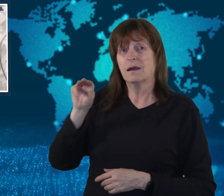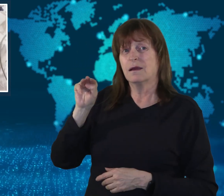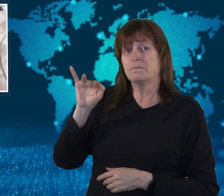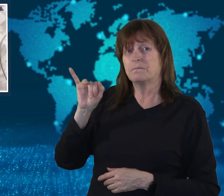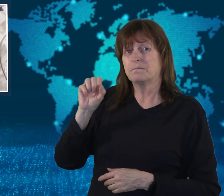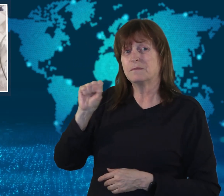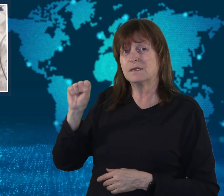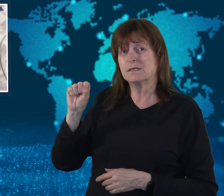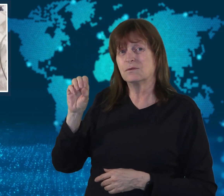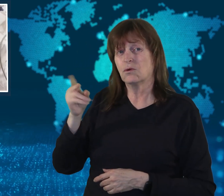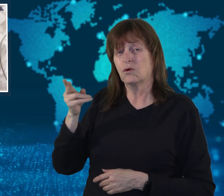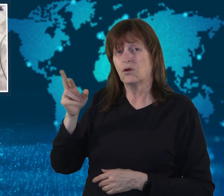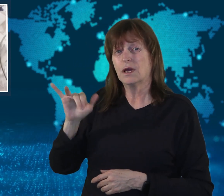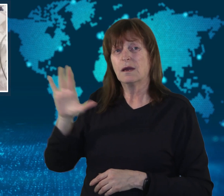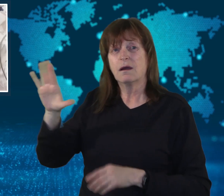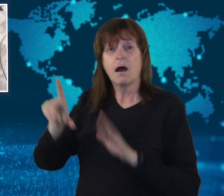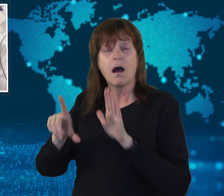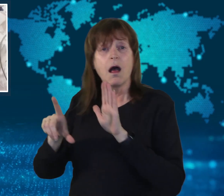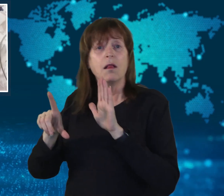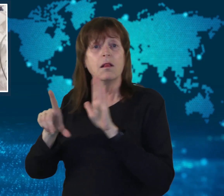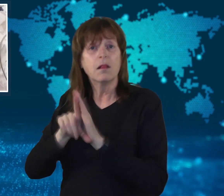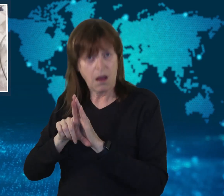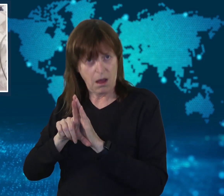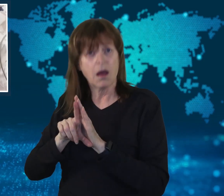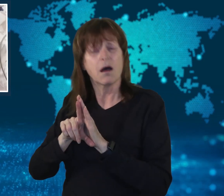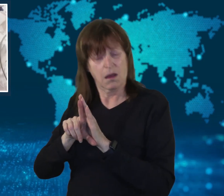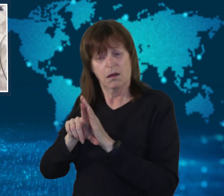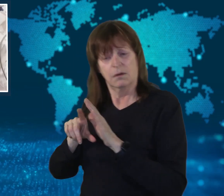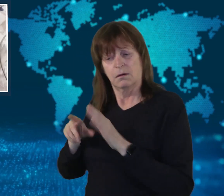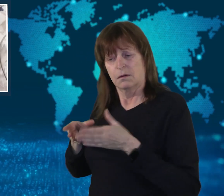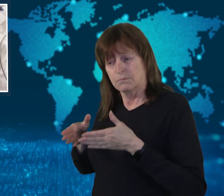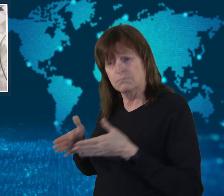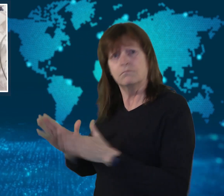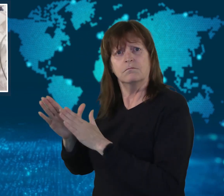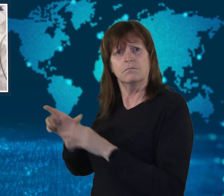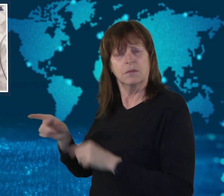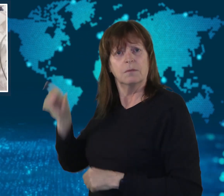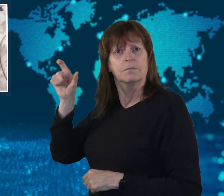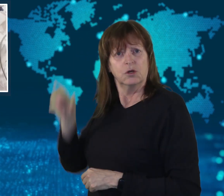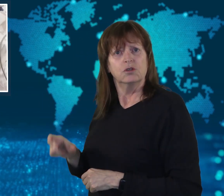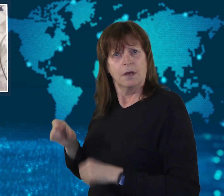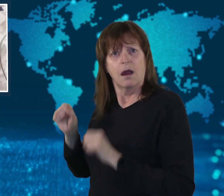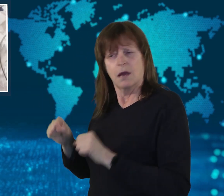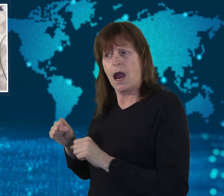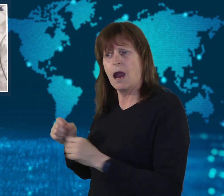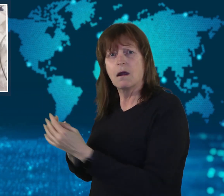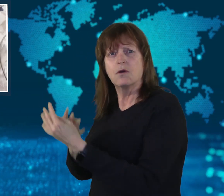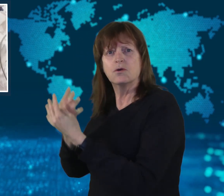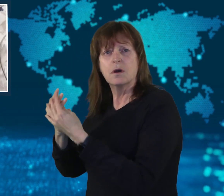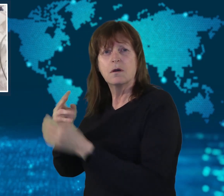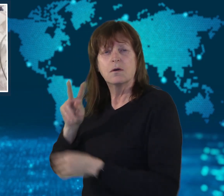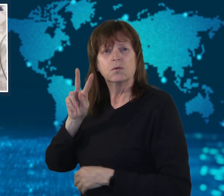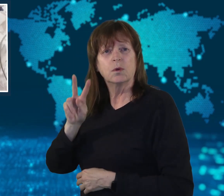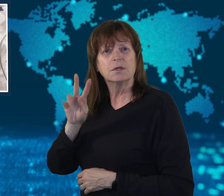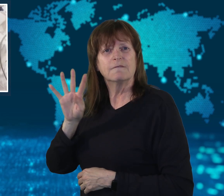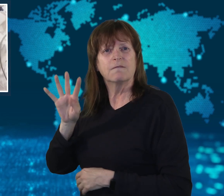The chief of Kansas City police explained that Missouri law